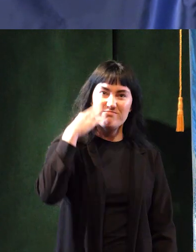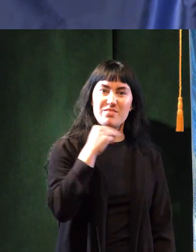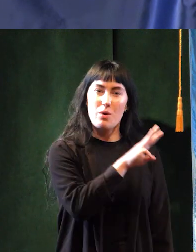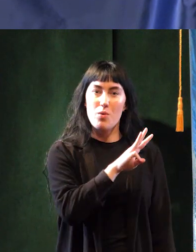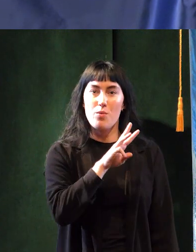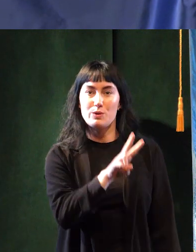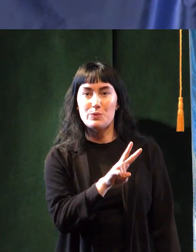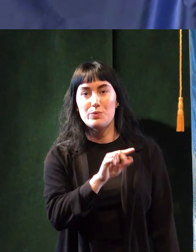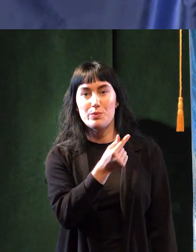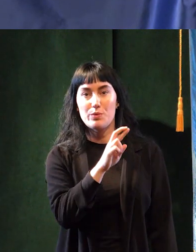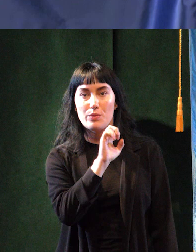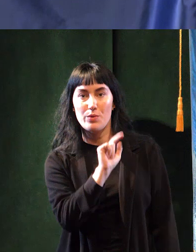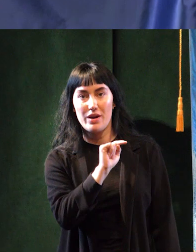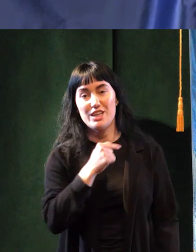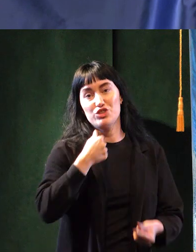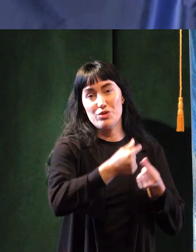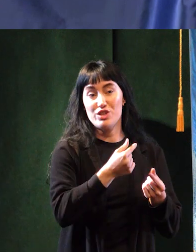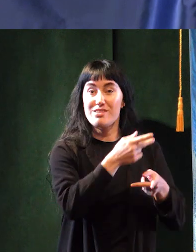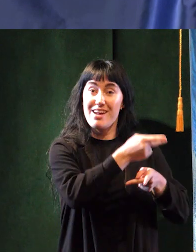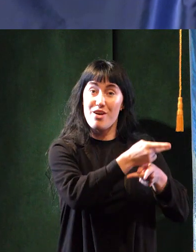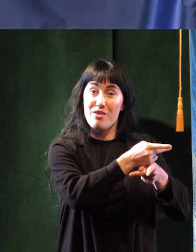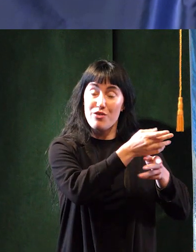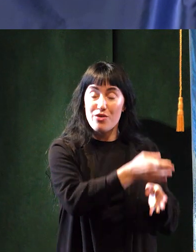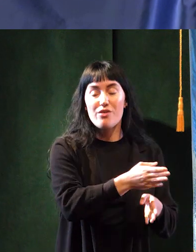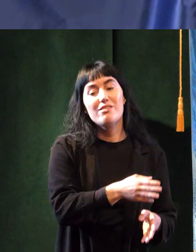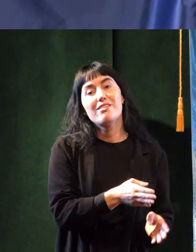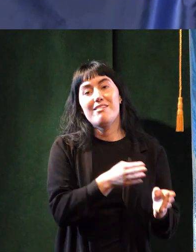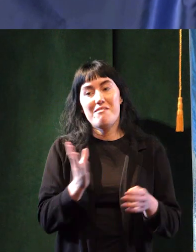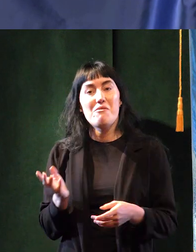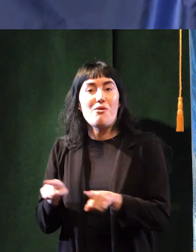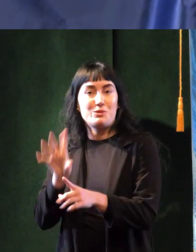war two great generation as a caregiver and the other foot in today's generation